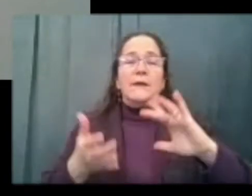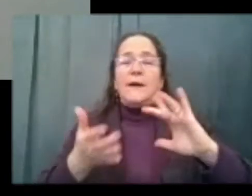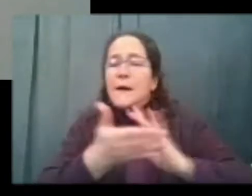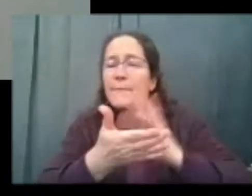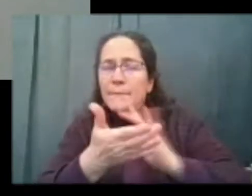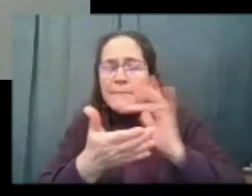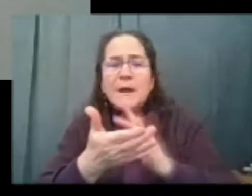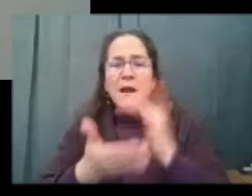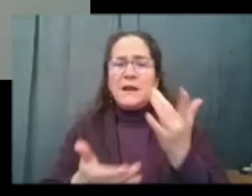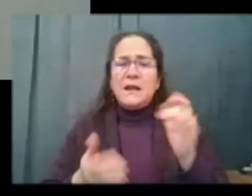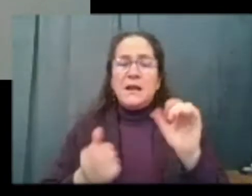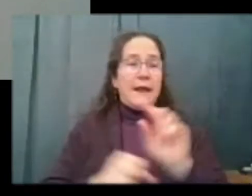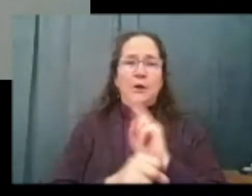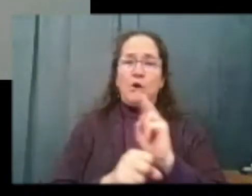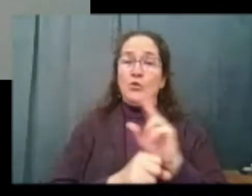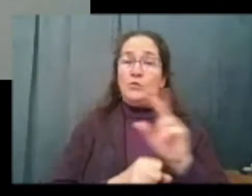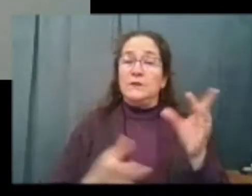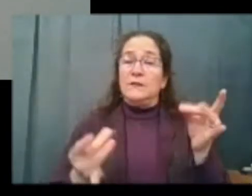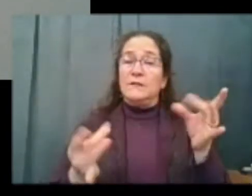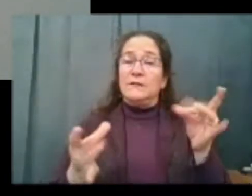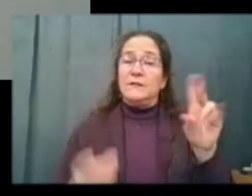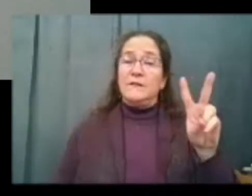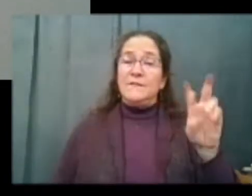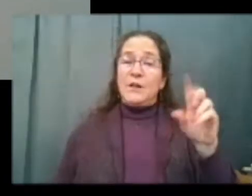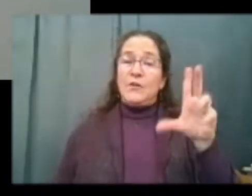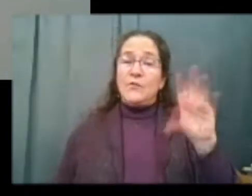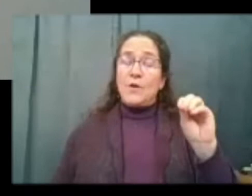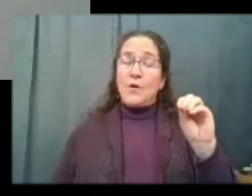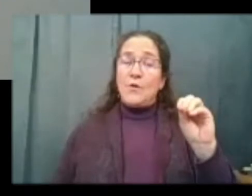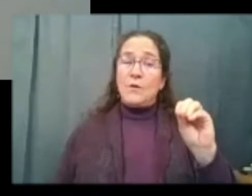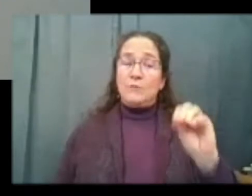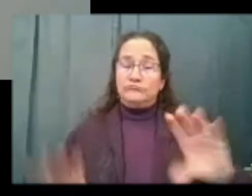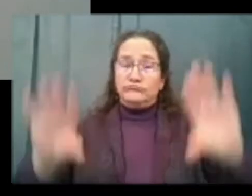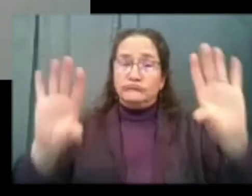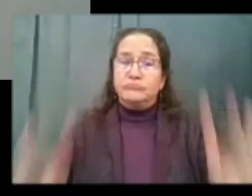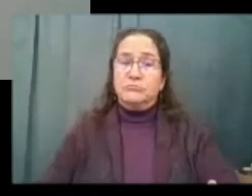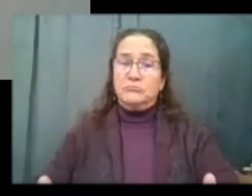be velcroed to that work station so